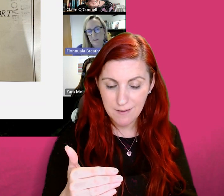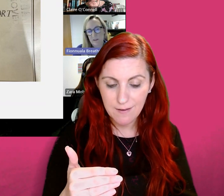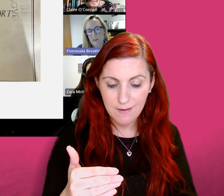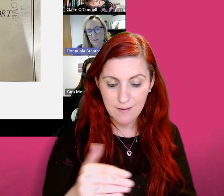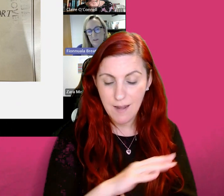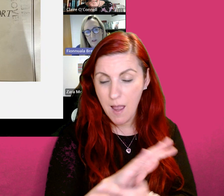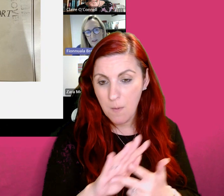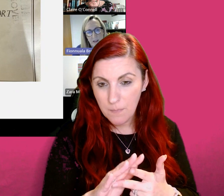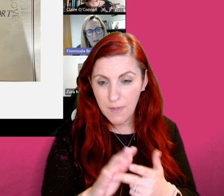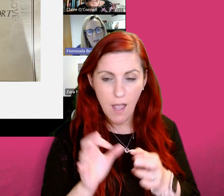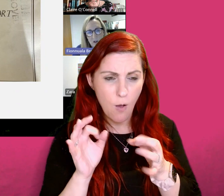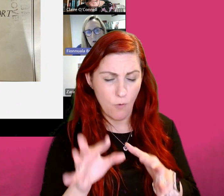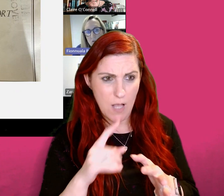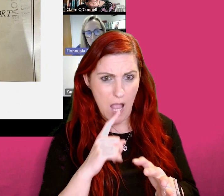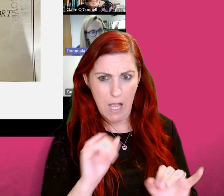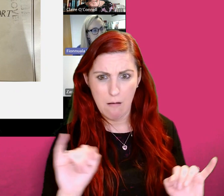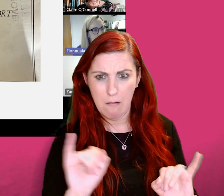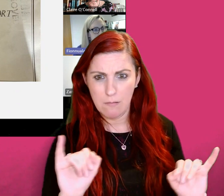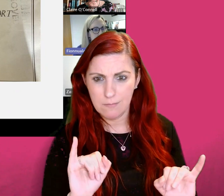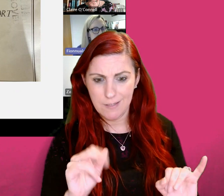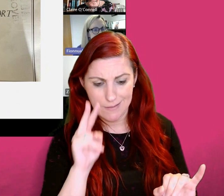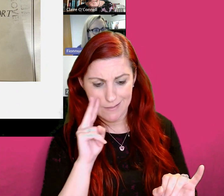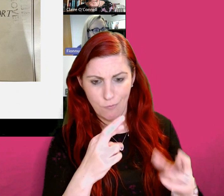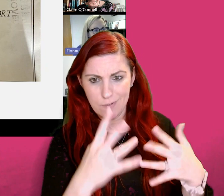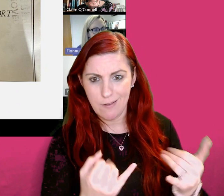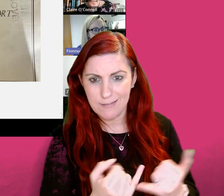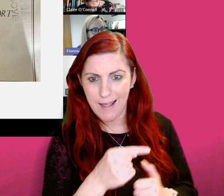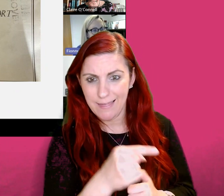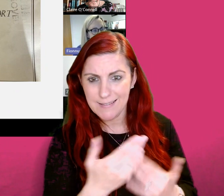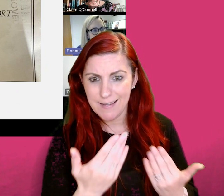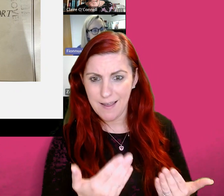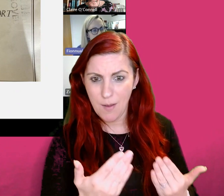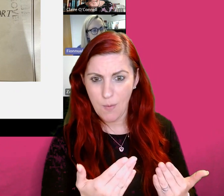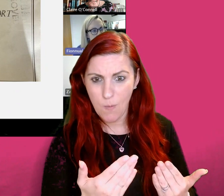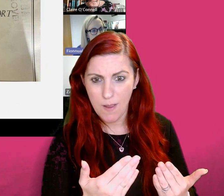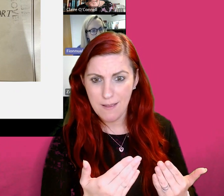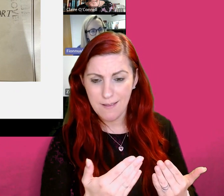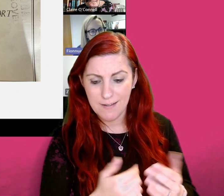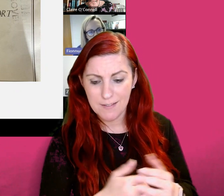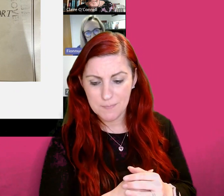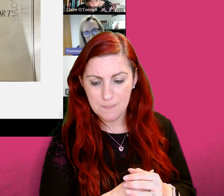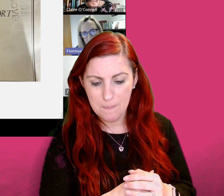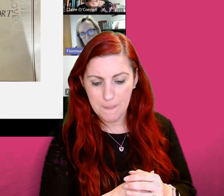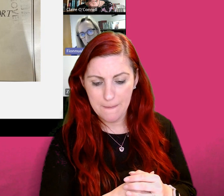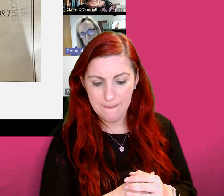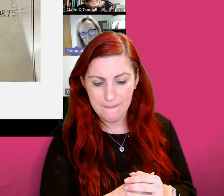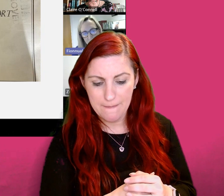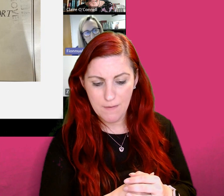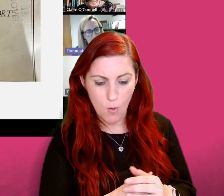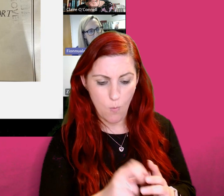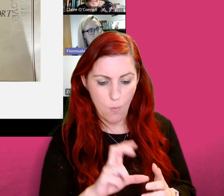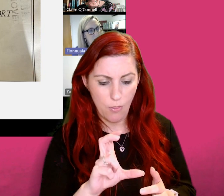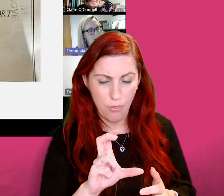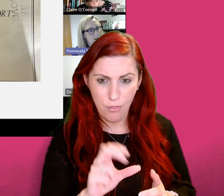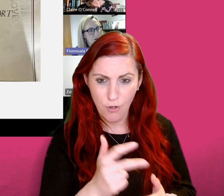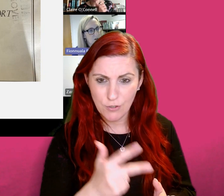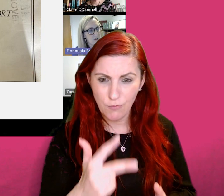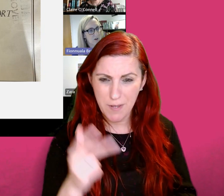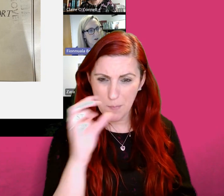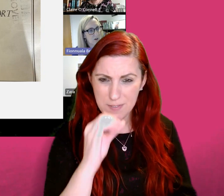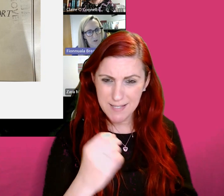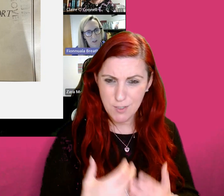obviously be appalled at seeing you know results like this a um a a 30% 33% survival rate um for